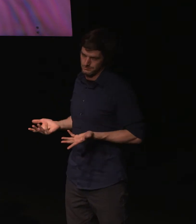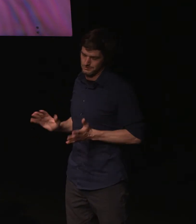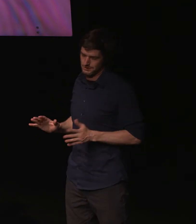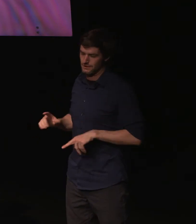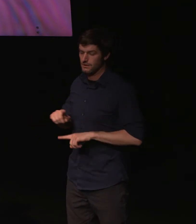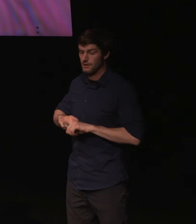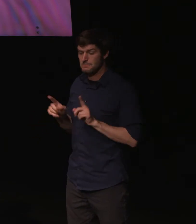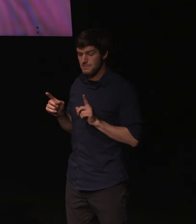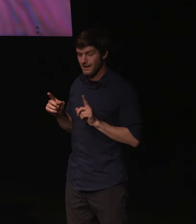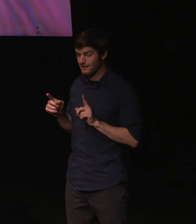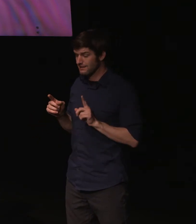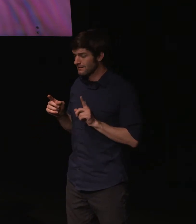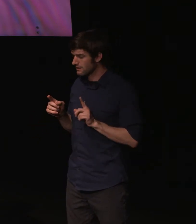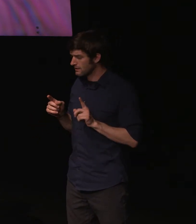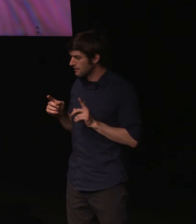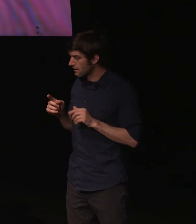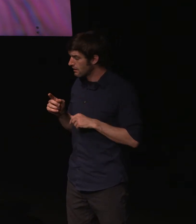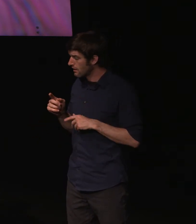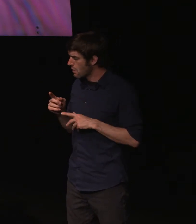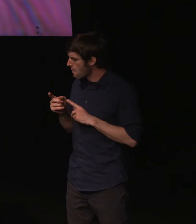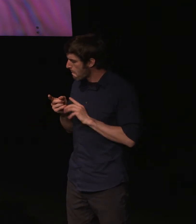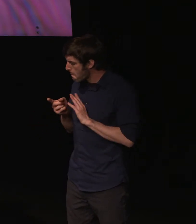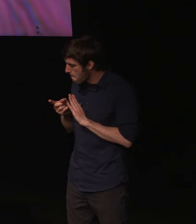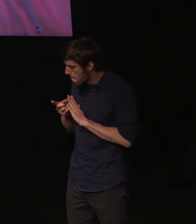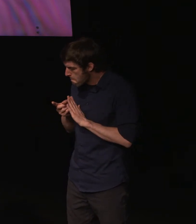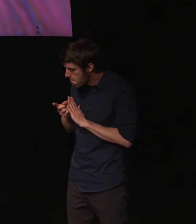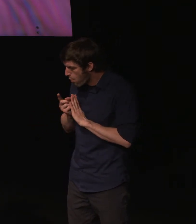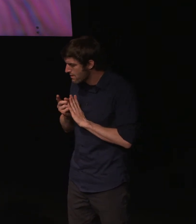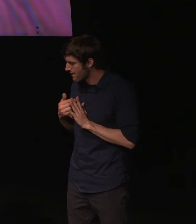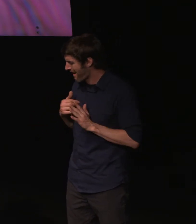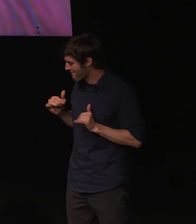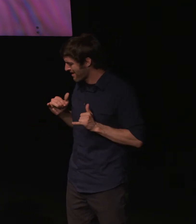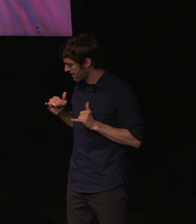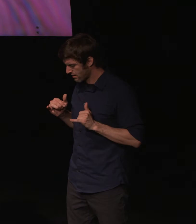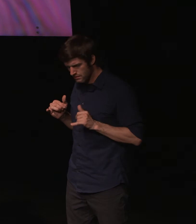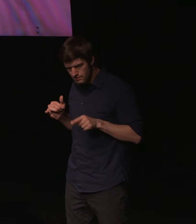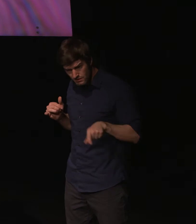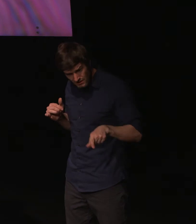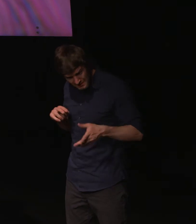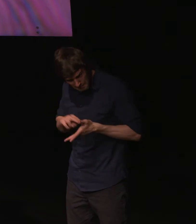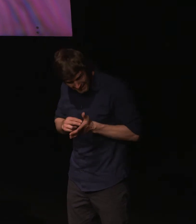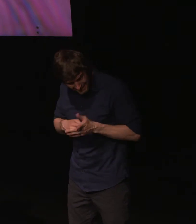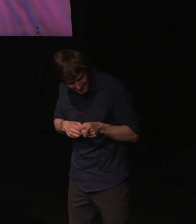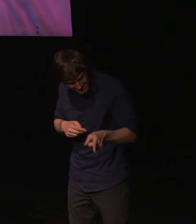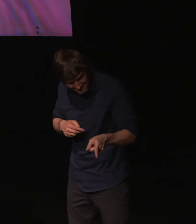But the second that I'm like, "Oh, there's someone who this may have touched